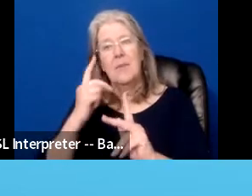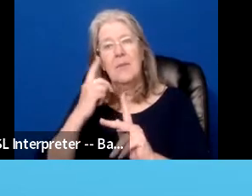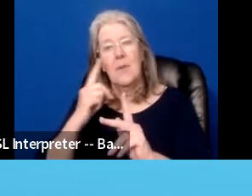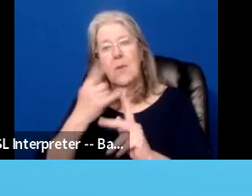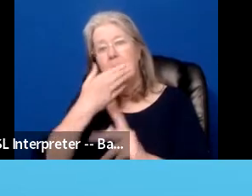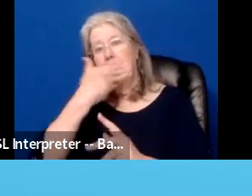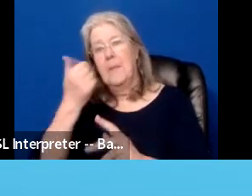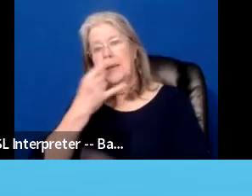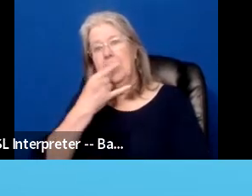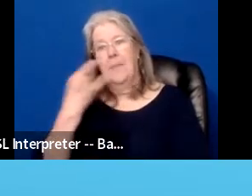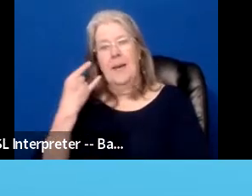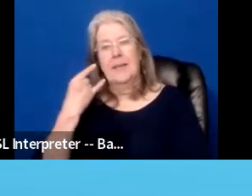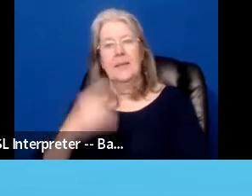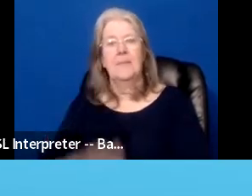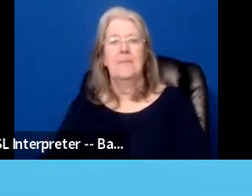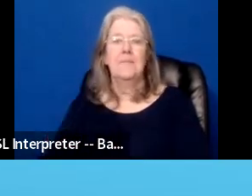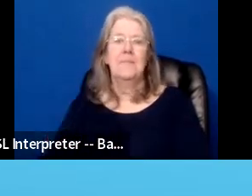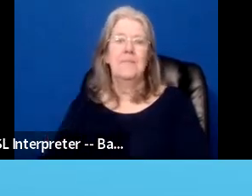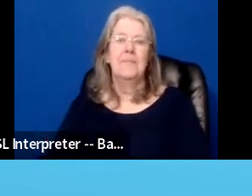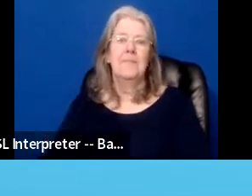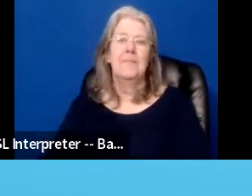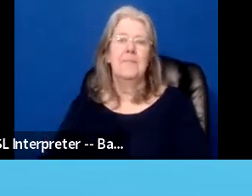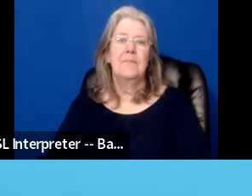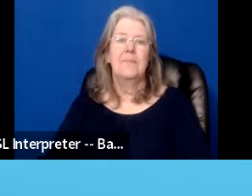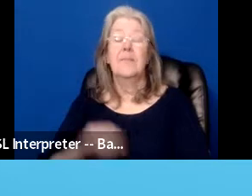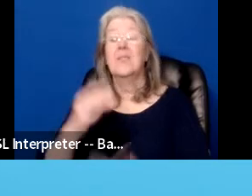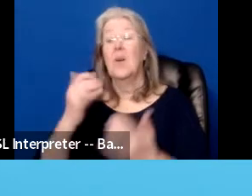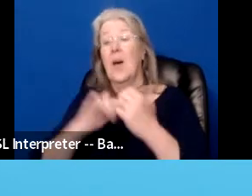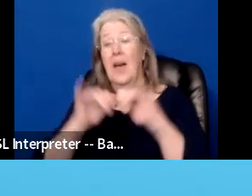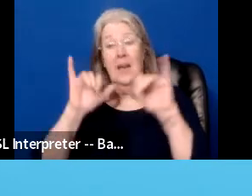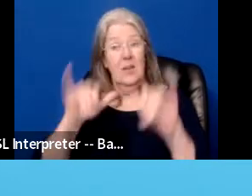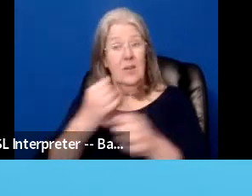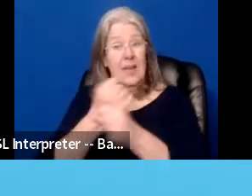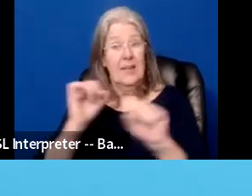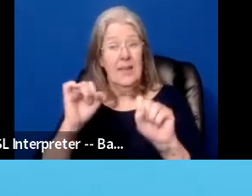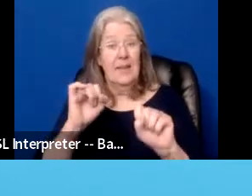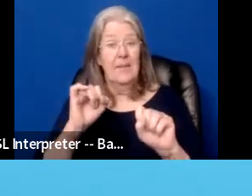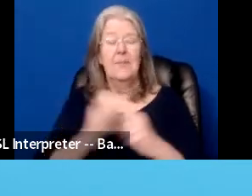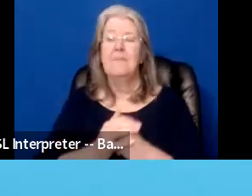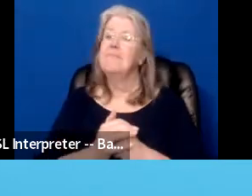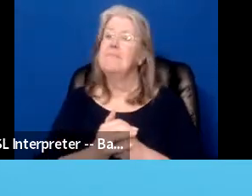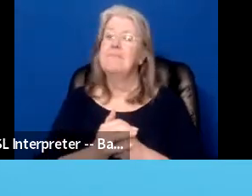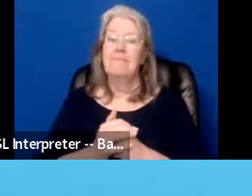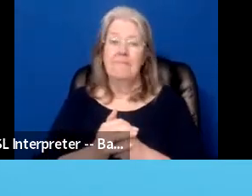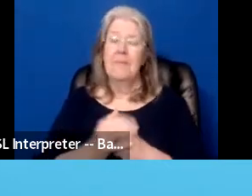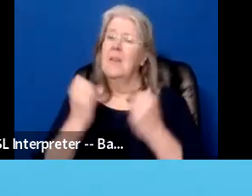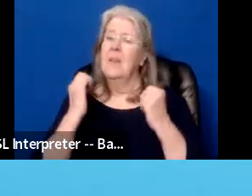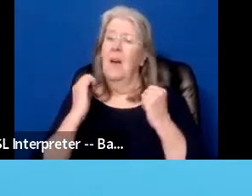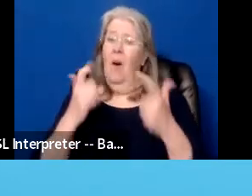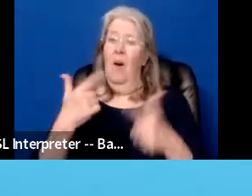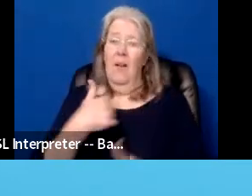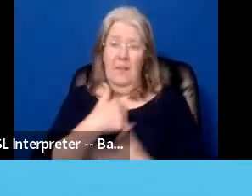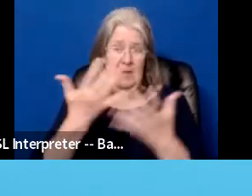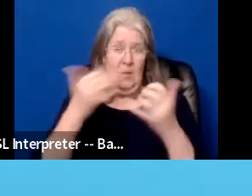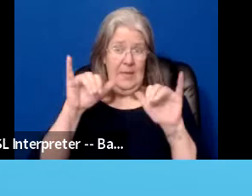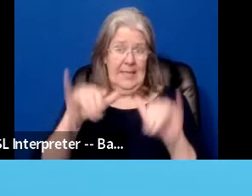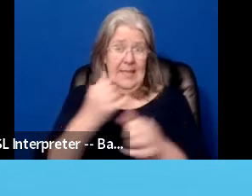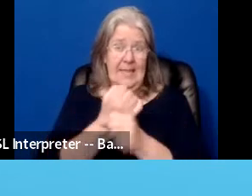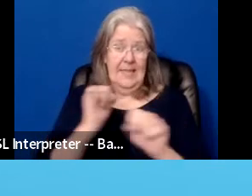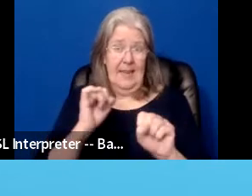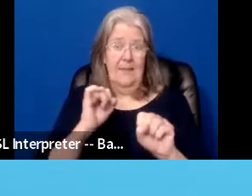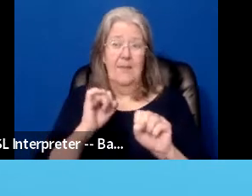So staying safe, so we all want to stay safe and even before COVID I was one who always